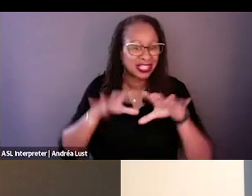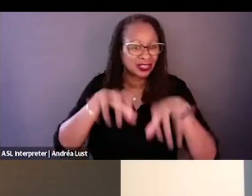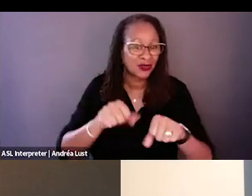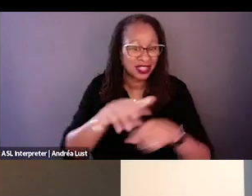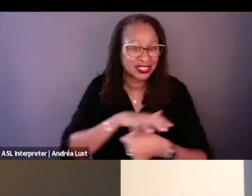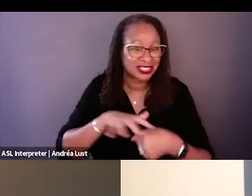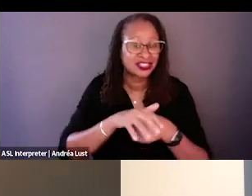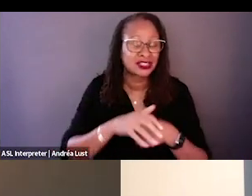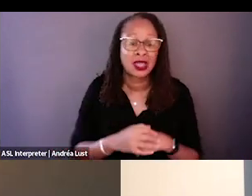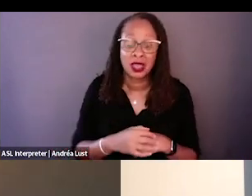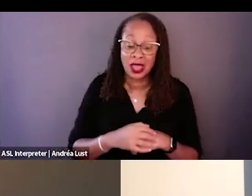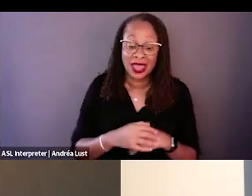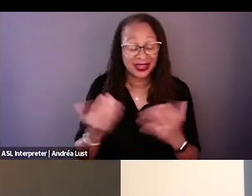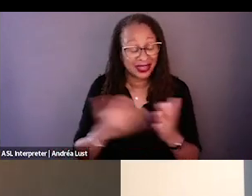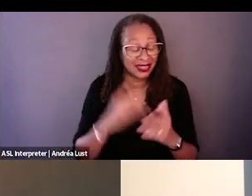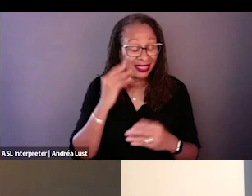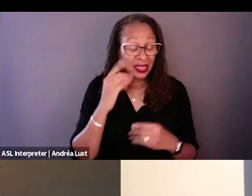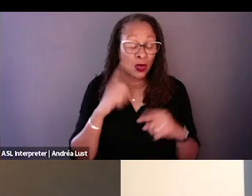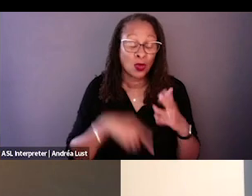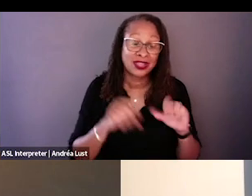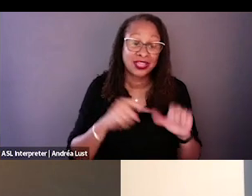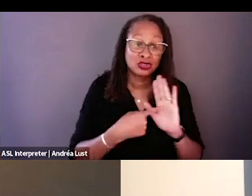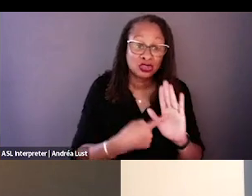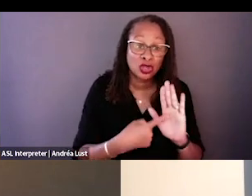If he performed, we can't enter.